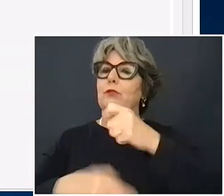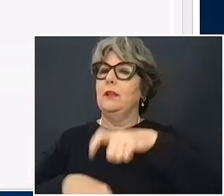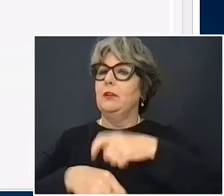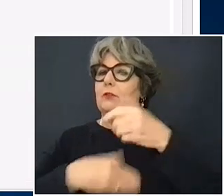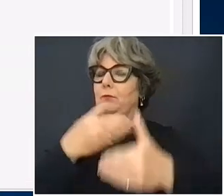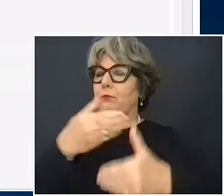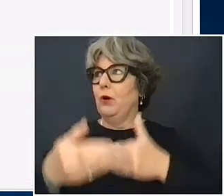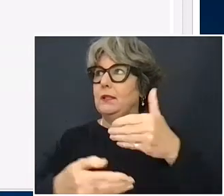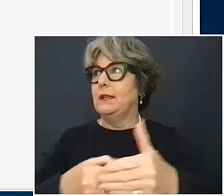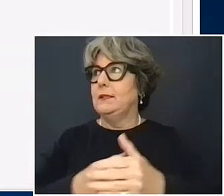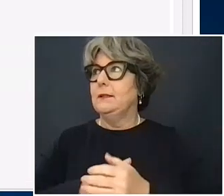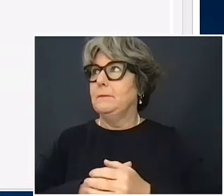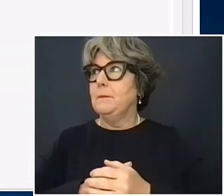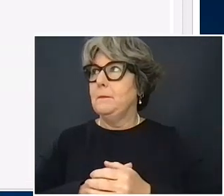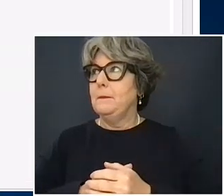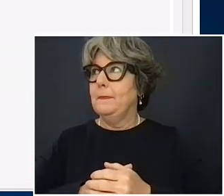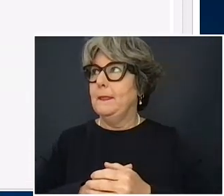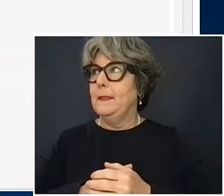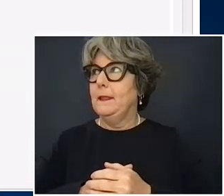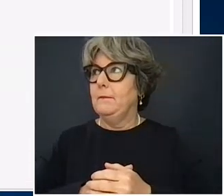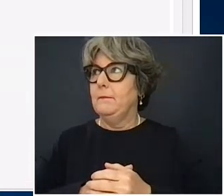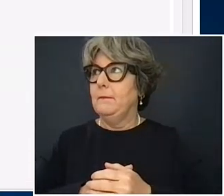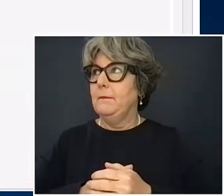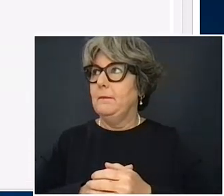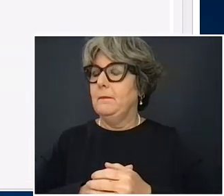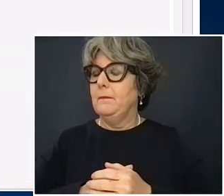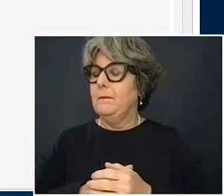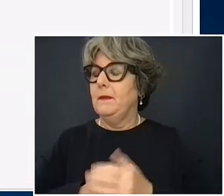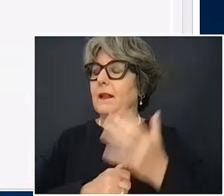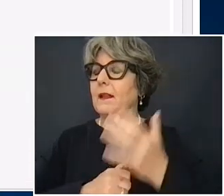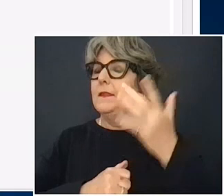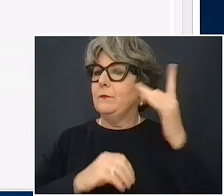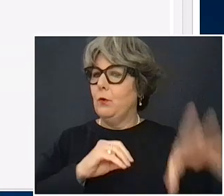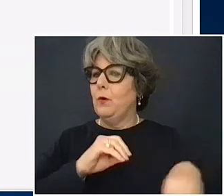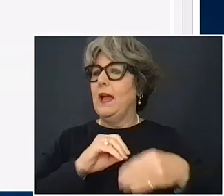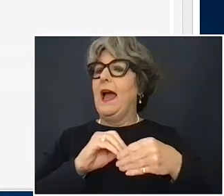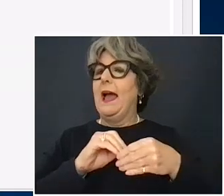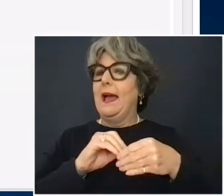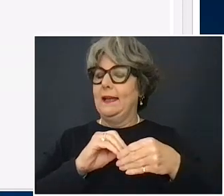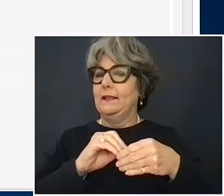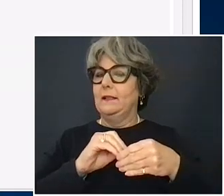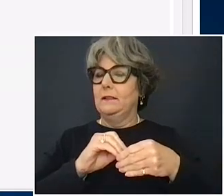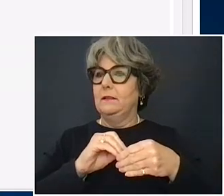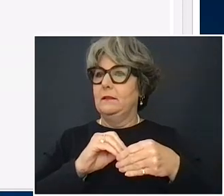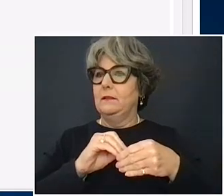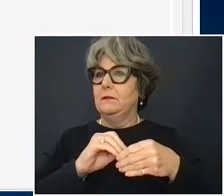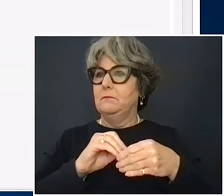That's why we put in language that would say, you know, based on how the agency